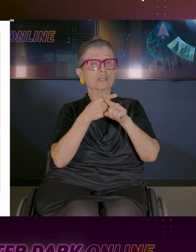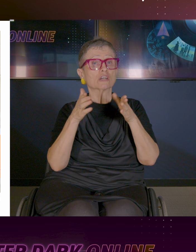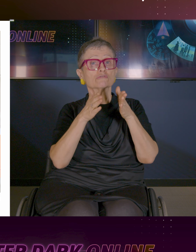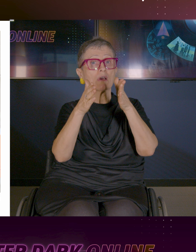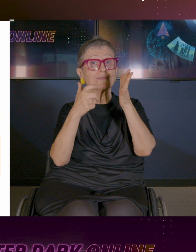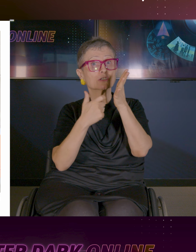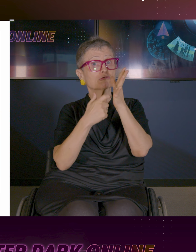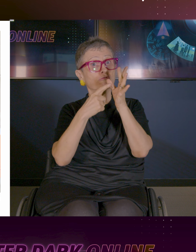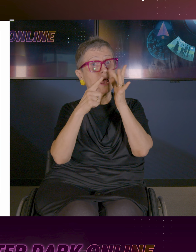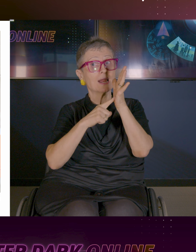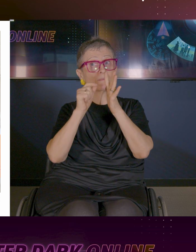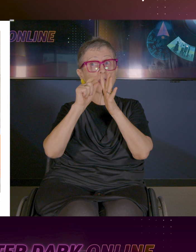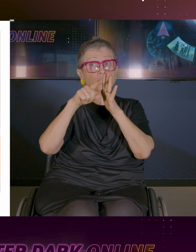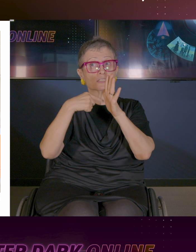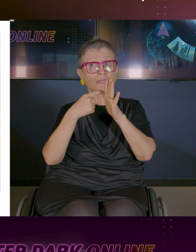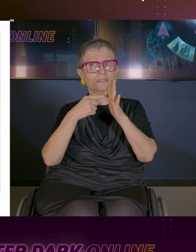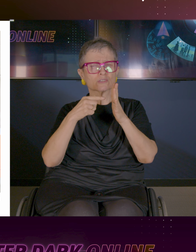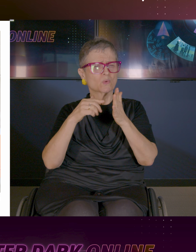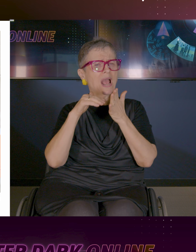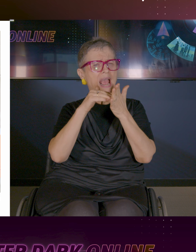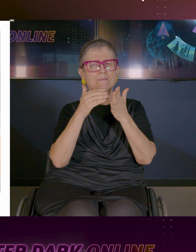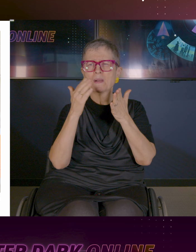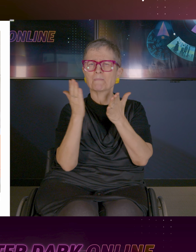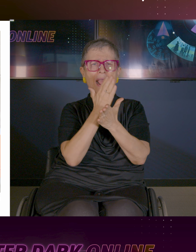Dev connective worked closely with the Cross River Rail Project